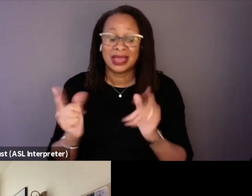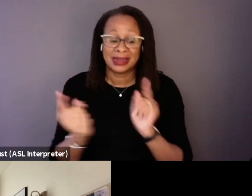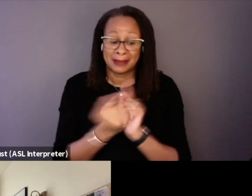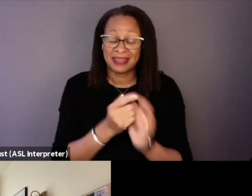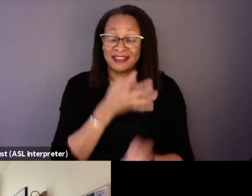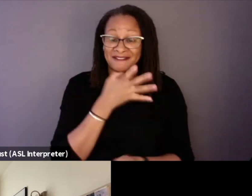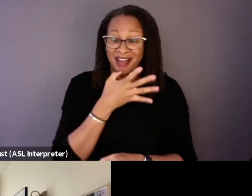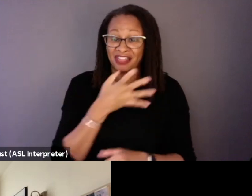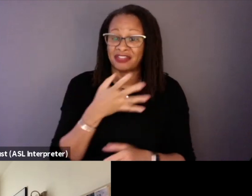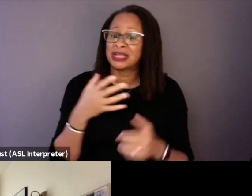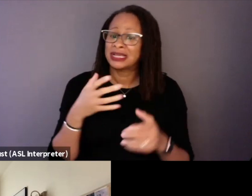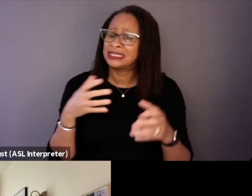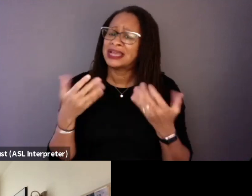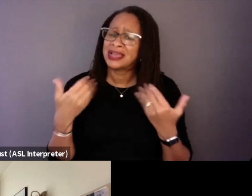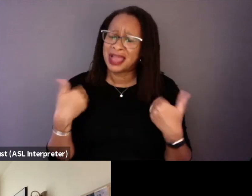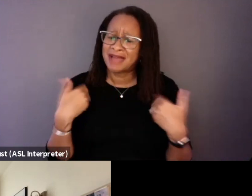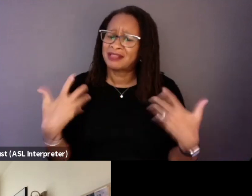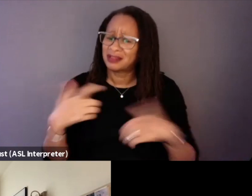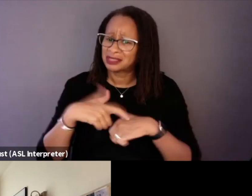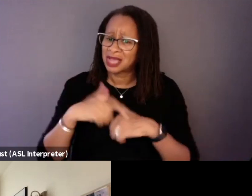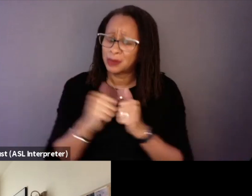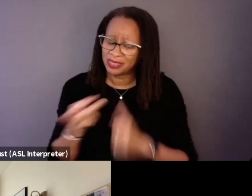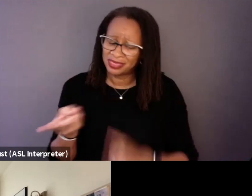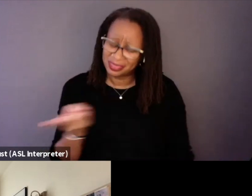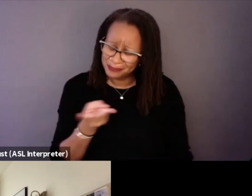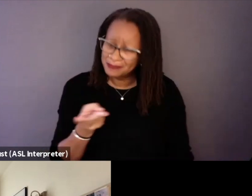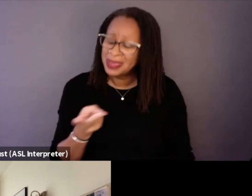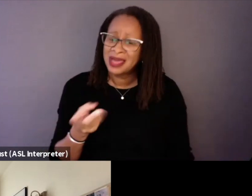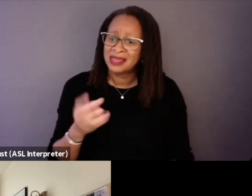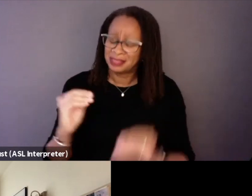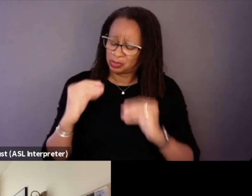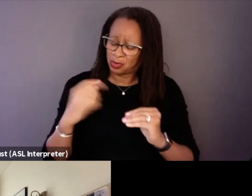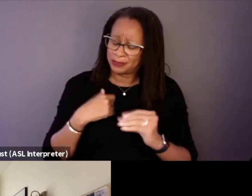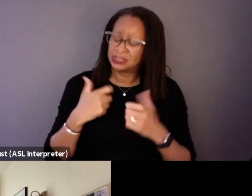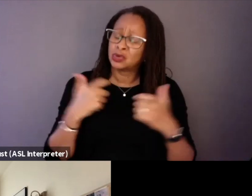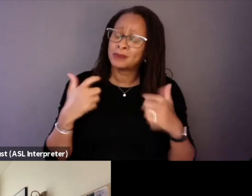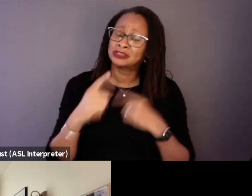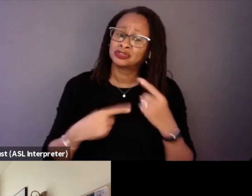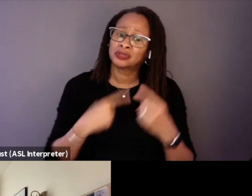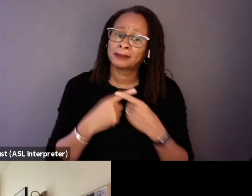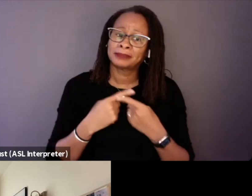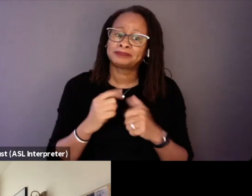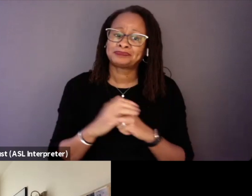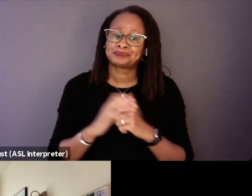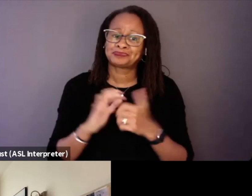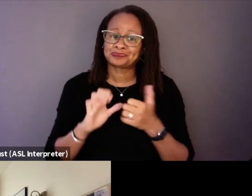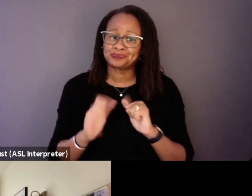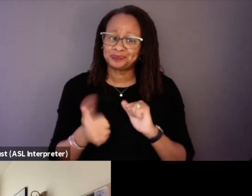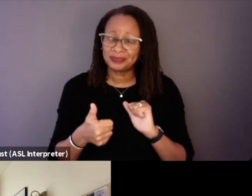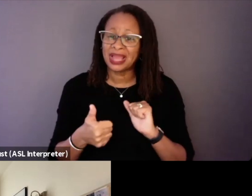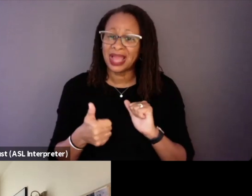they really taught me so much about how I was going to this film.